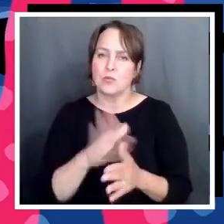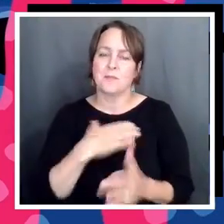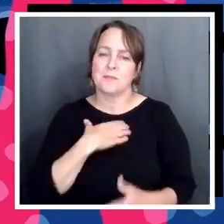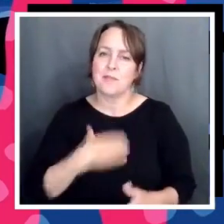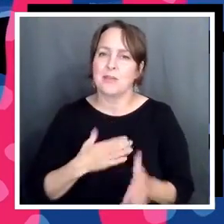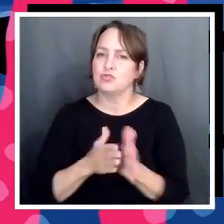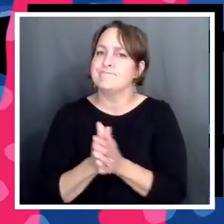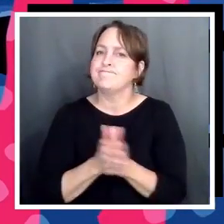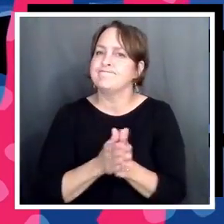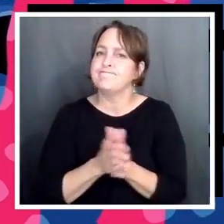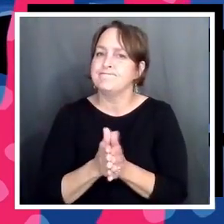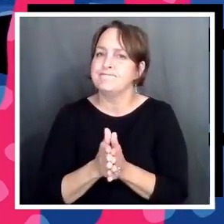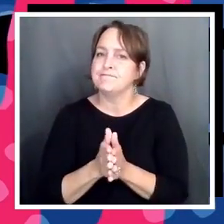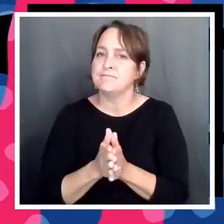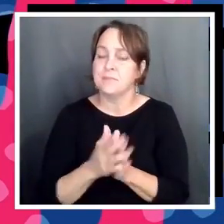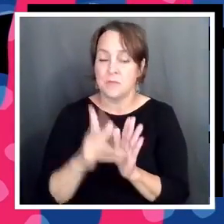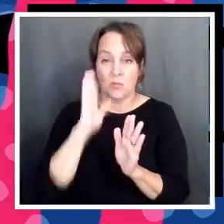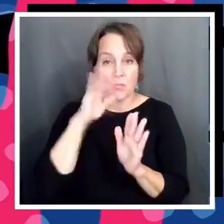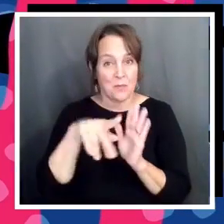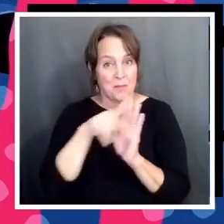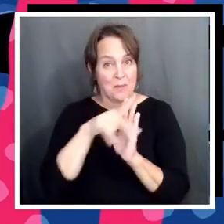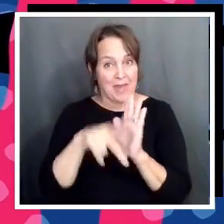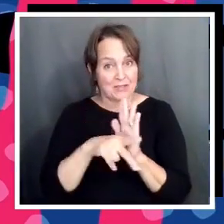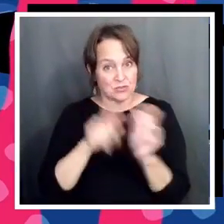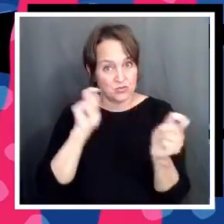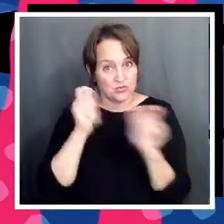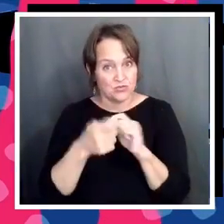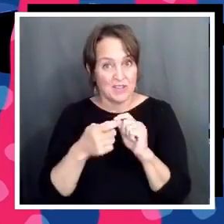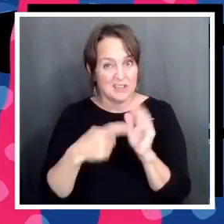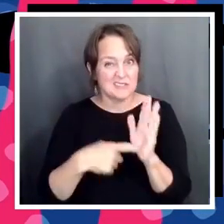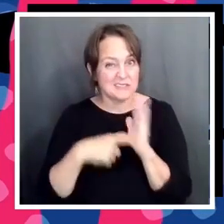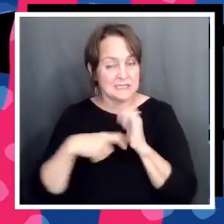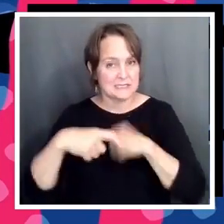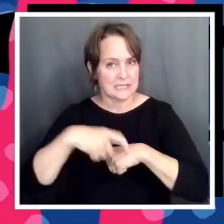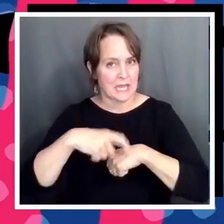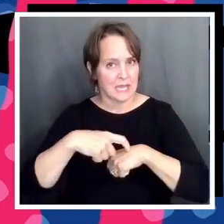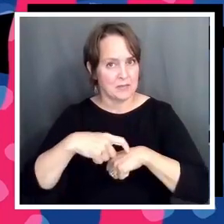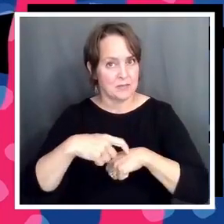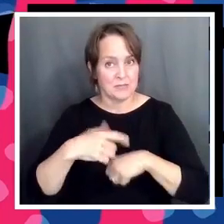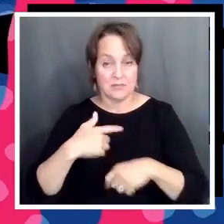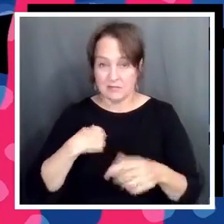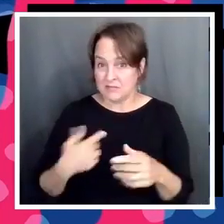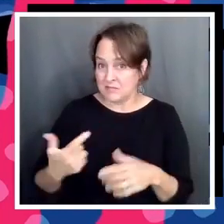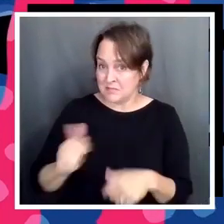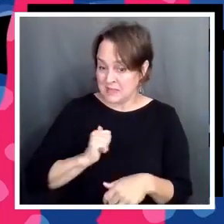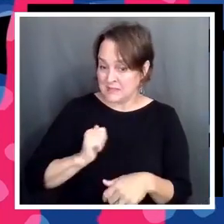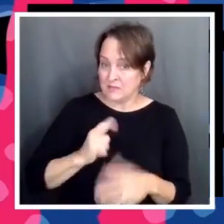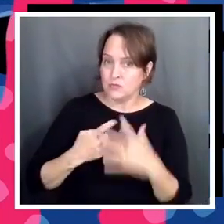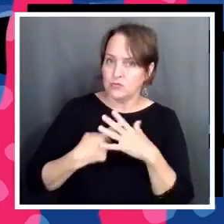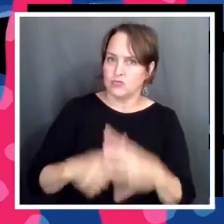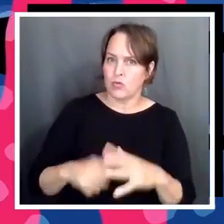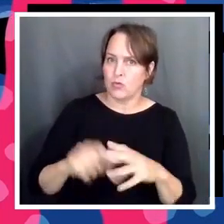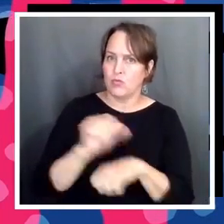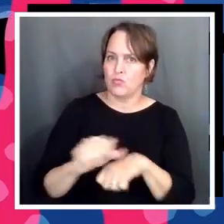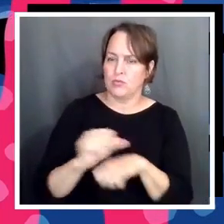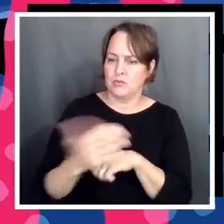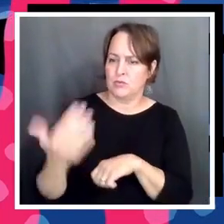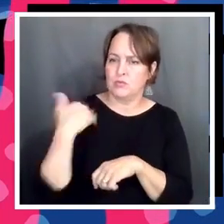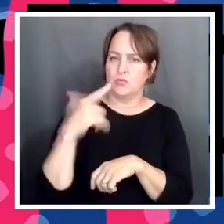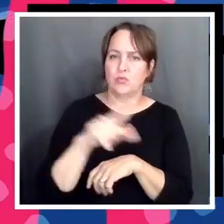PERMANENT IN. YES, MY TOP ADVOCACY TIP IS